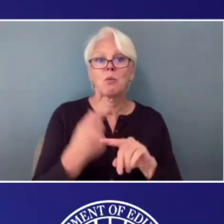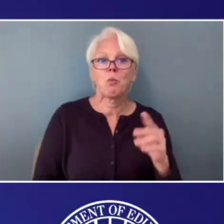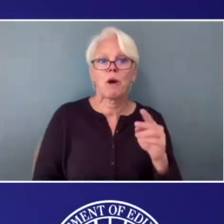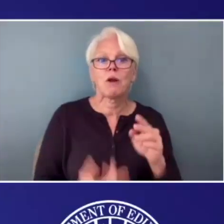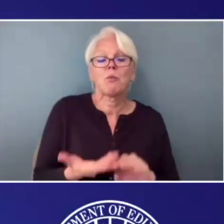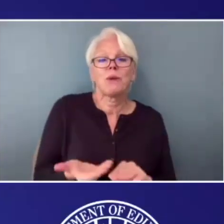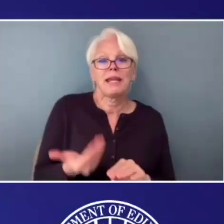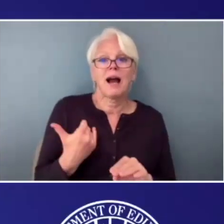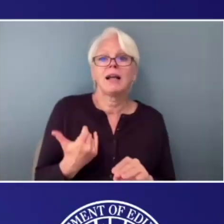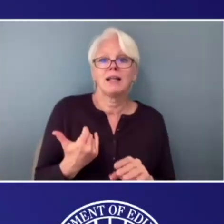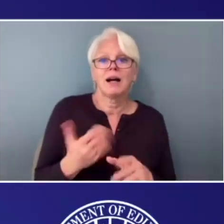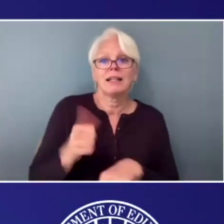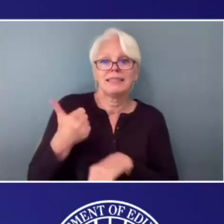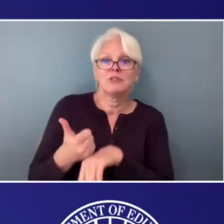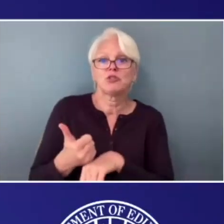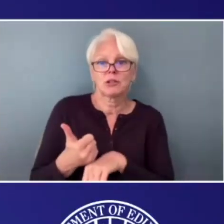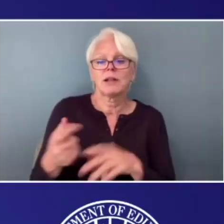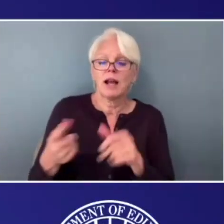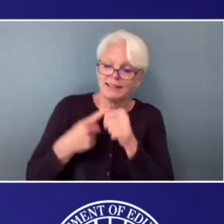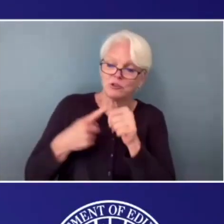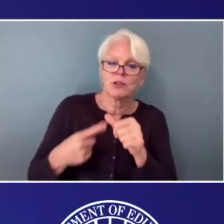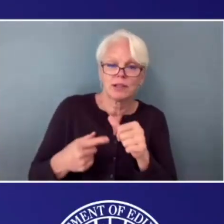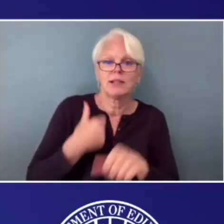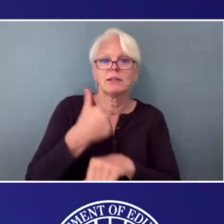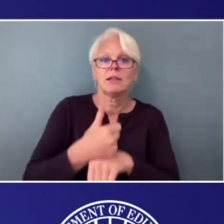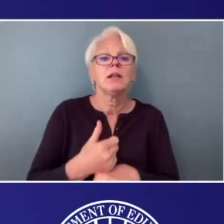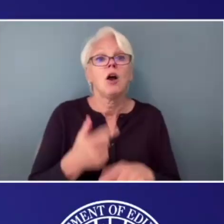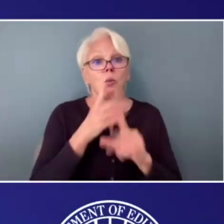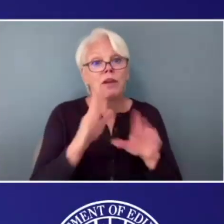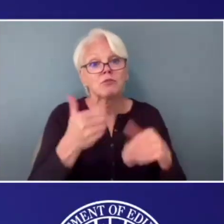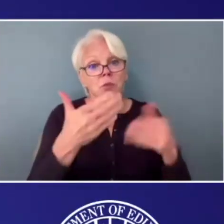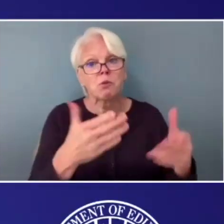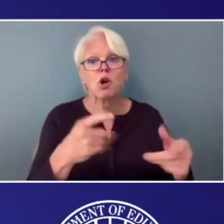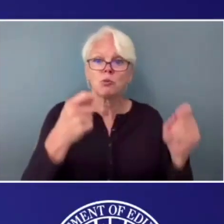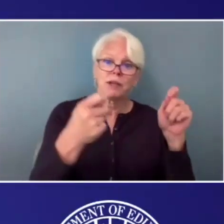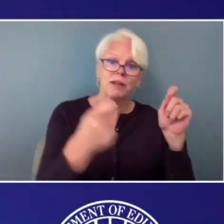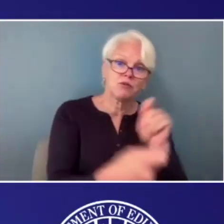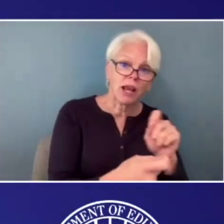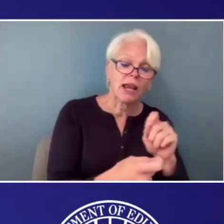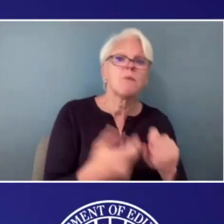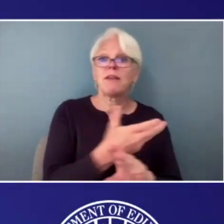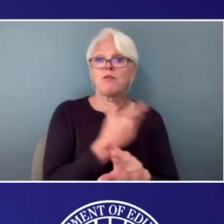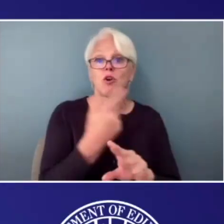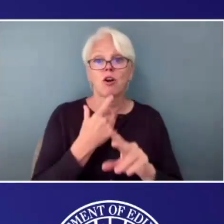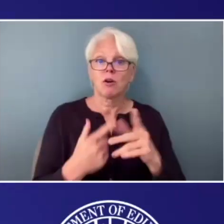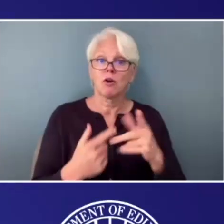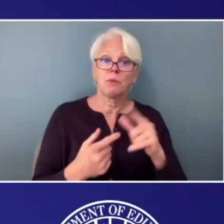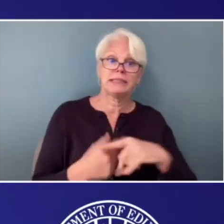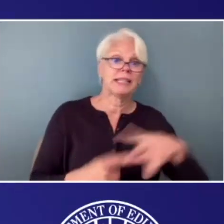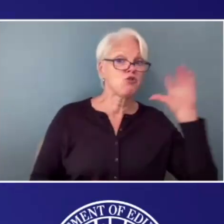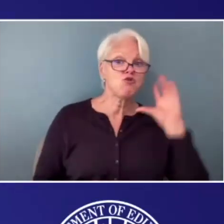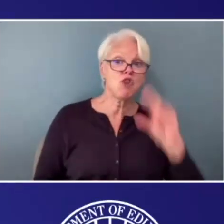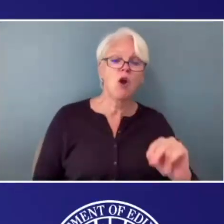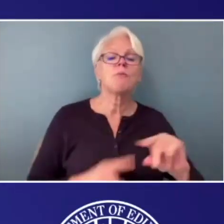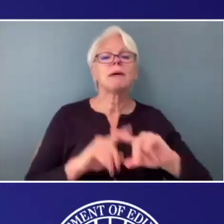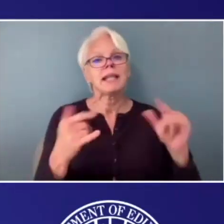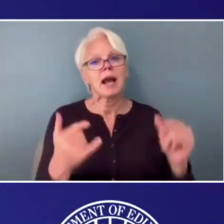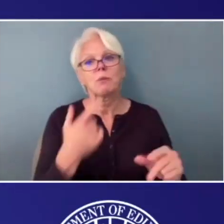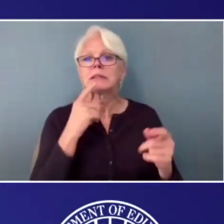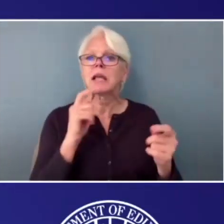for. I mean, we've proposed this, we've changed it, we've gone from saying nope to let's change it. Then we've gone to saying,